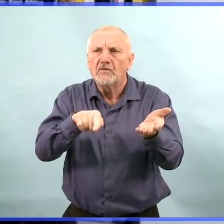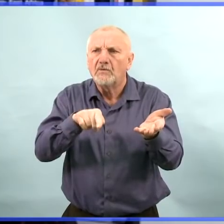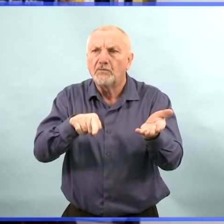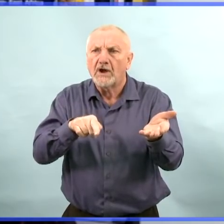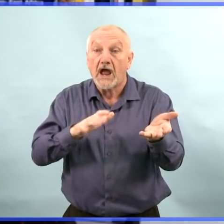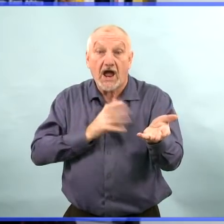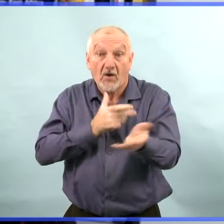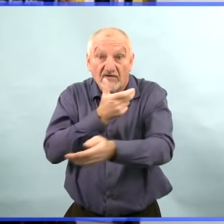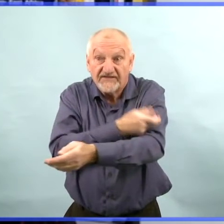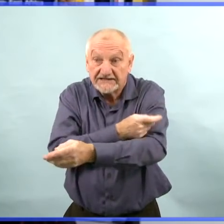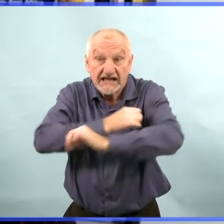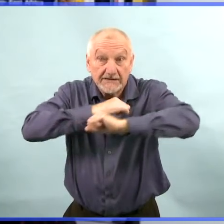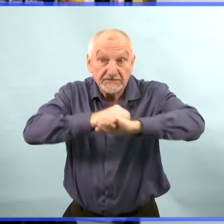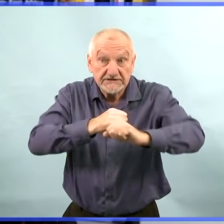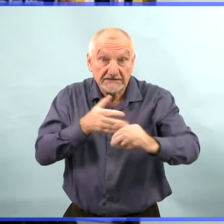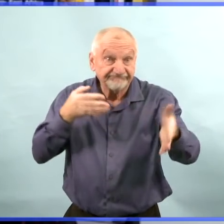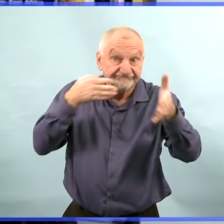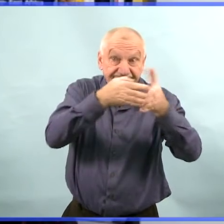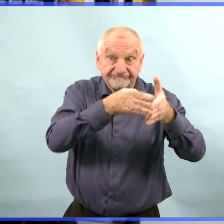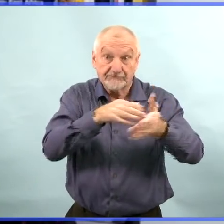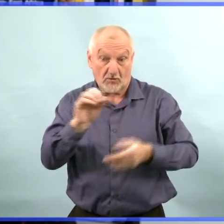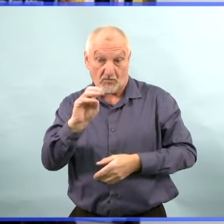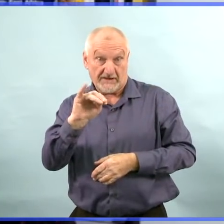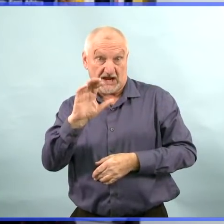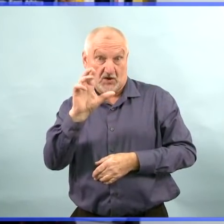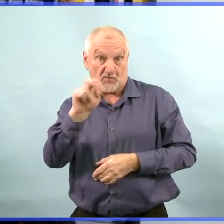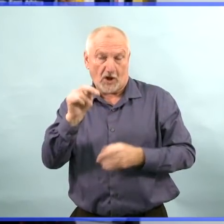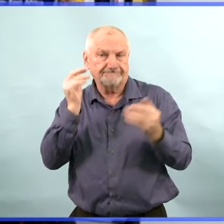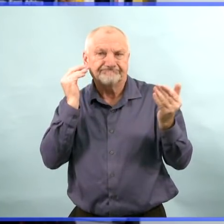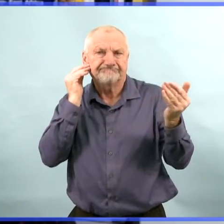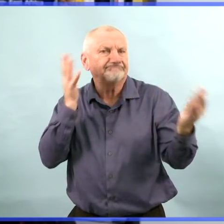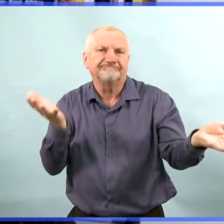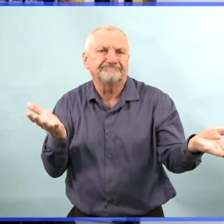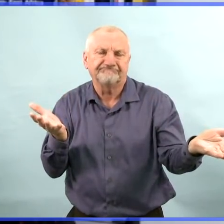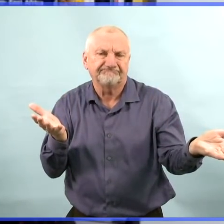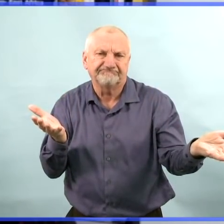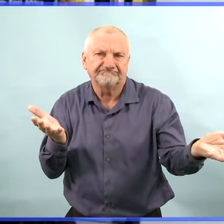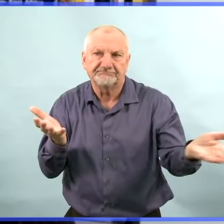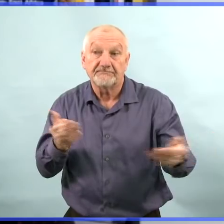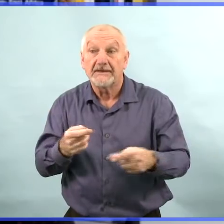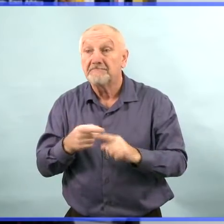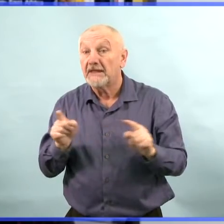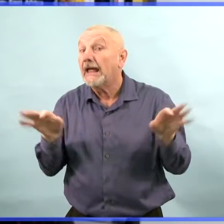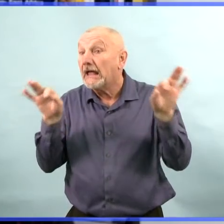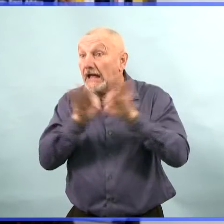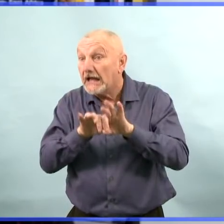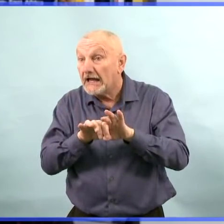the longer answer is that we are not back to square one thankfully it is not a yes or